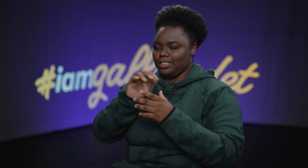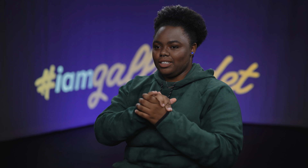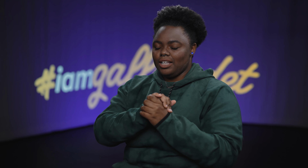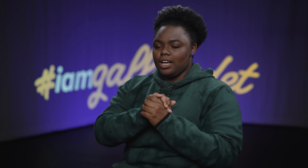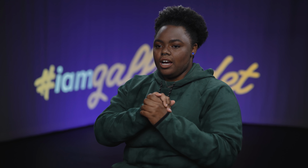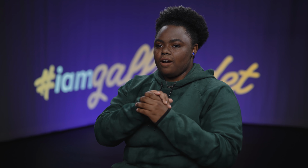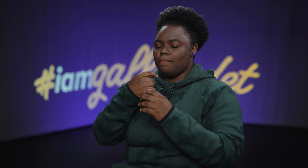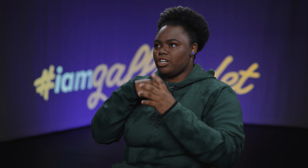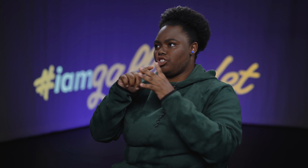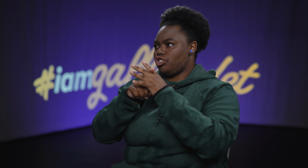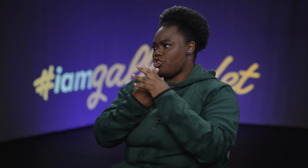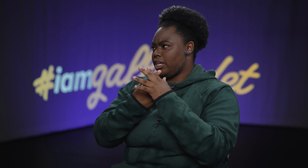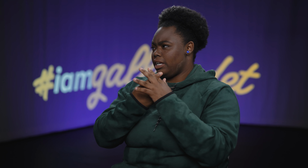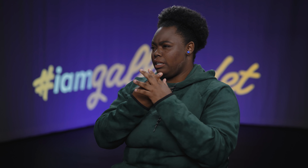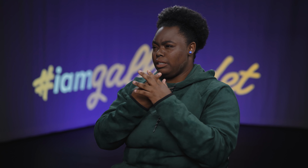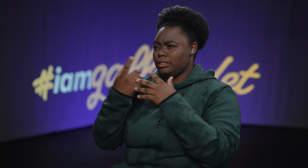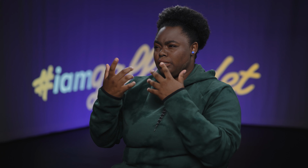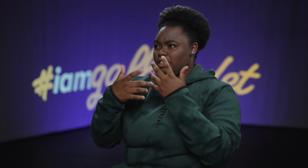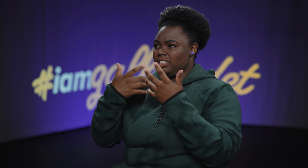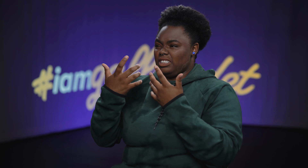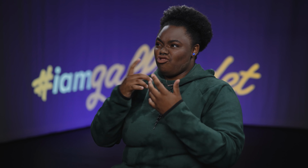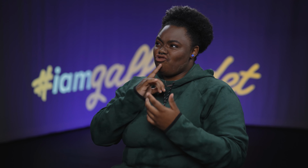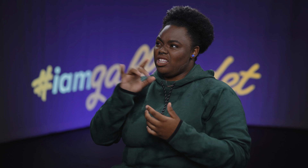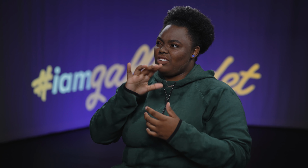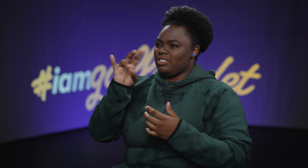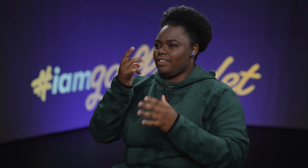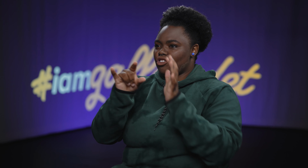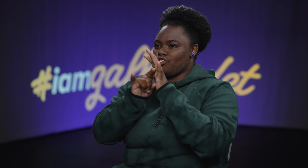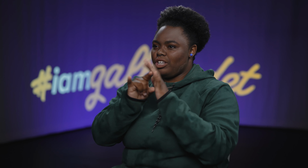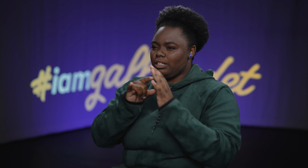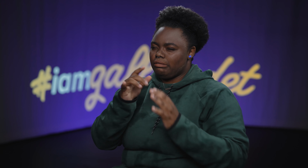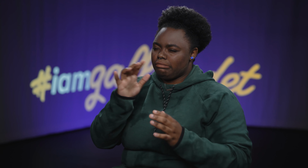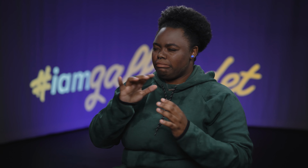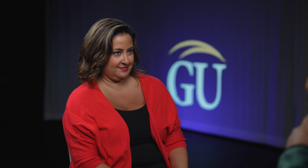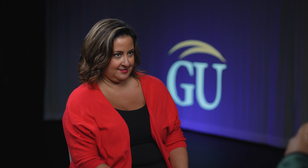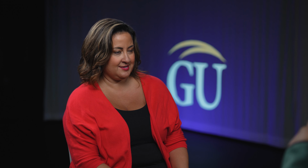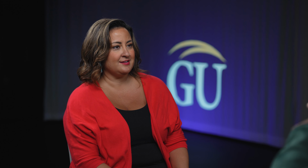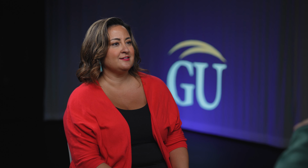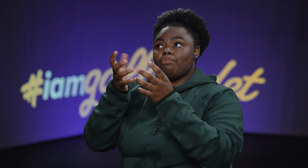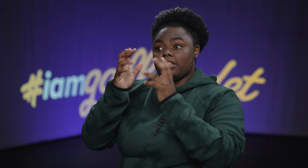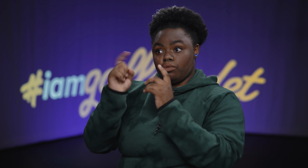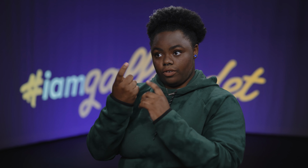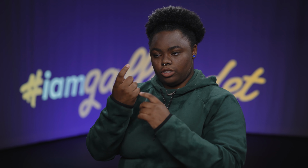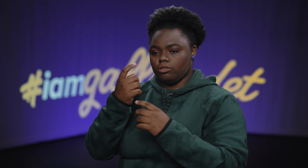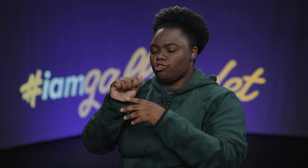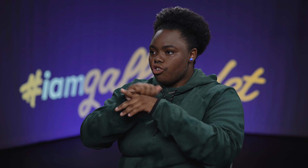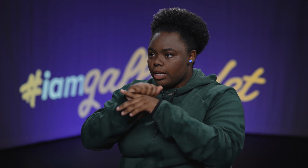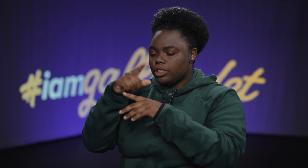I come from a family of athletes, but I started… really, around 7th grade.